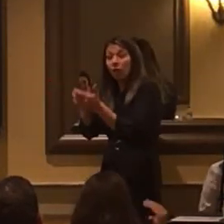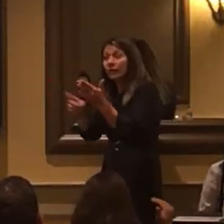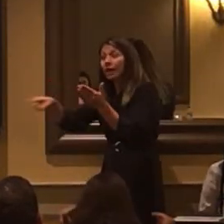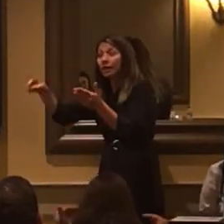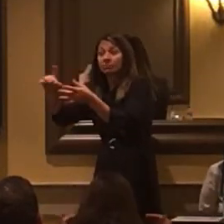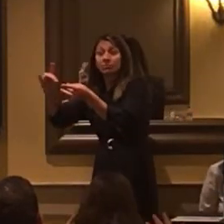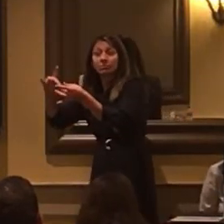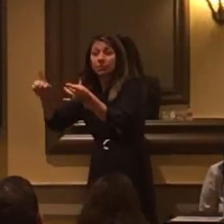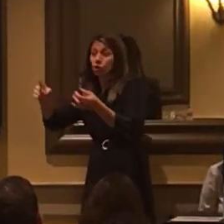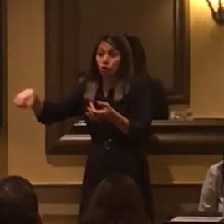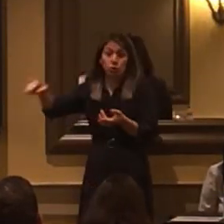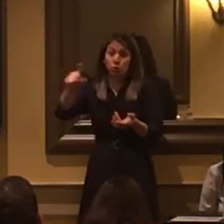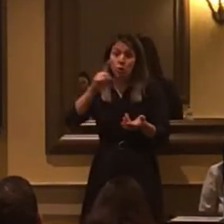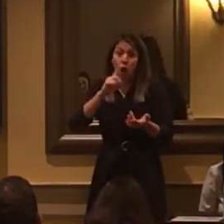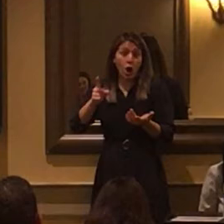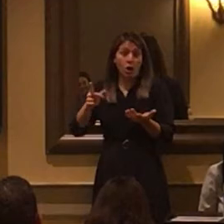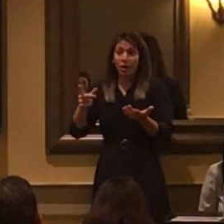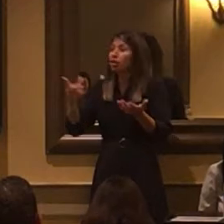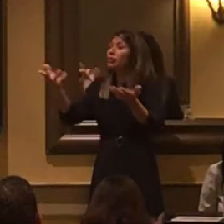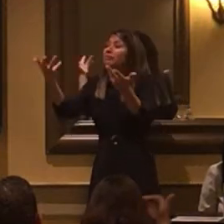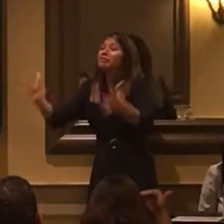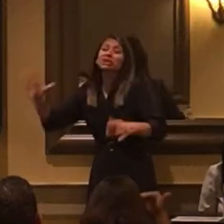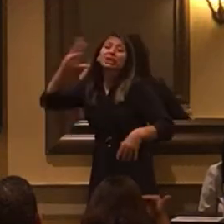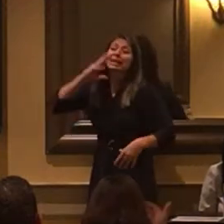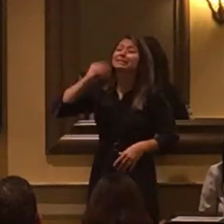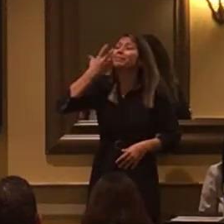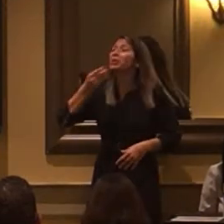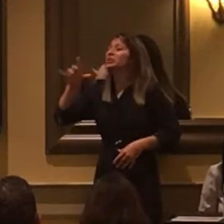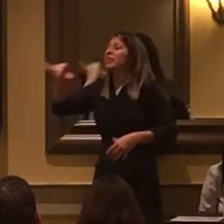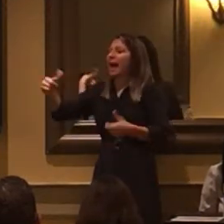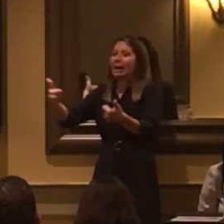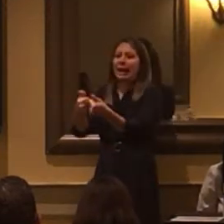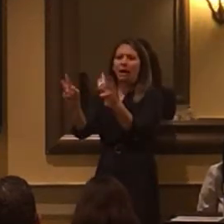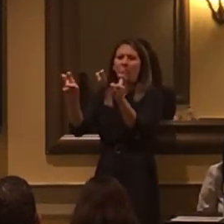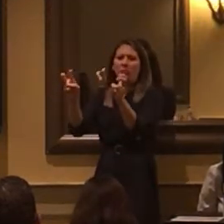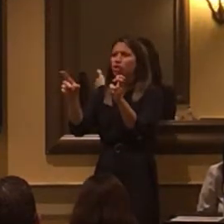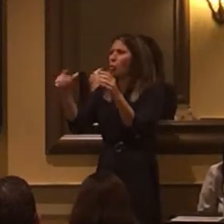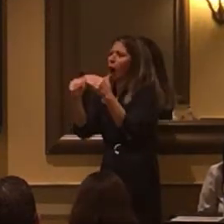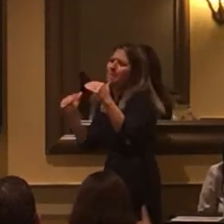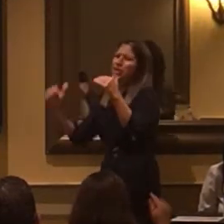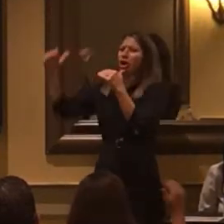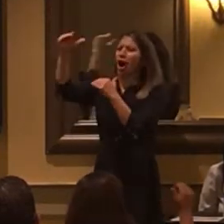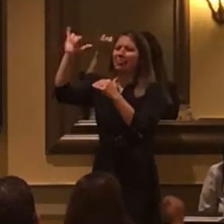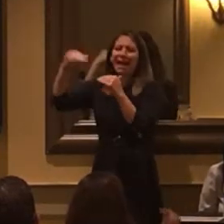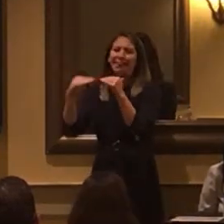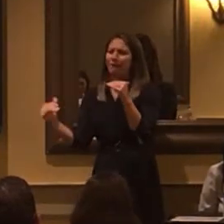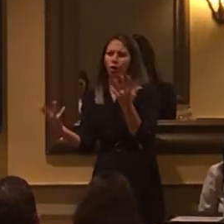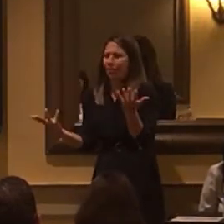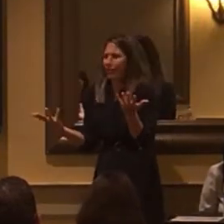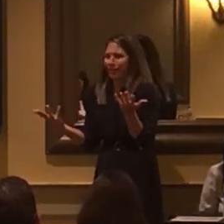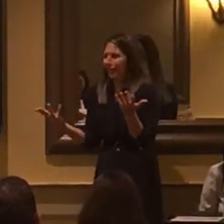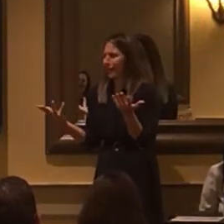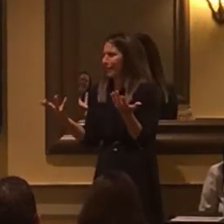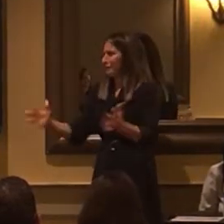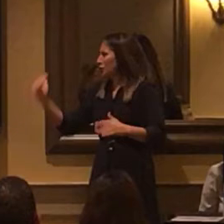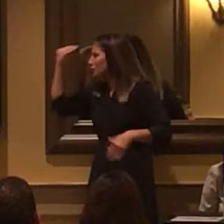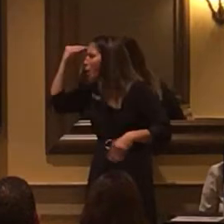You guys are all like, you've played that game already you're beyond that that like...they can't...